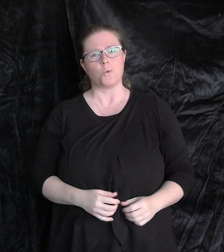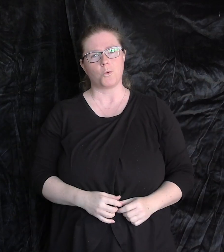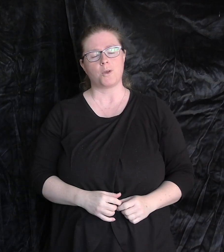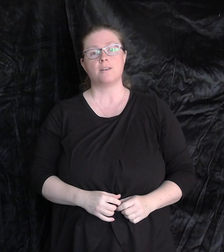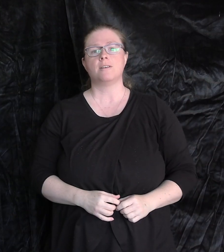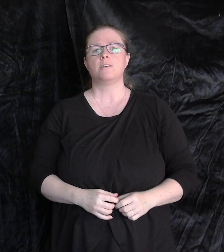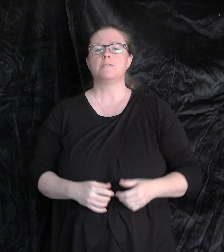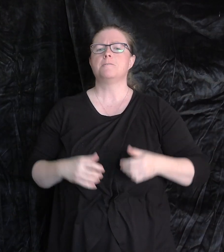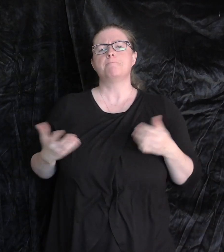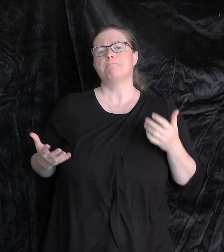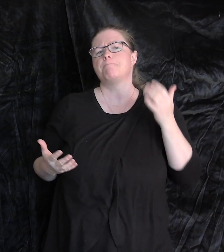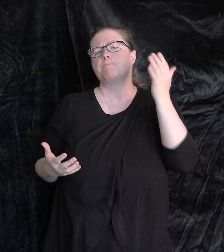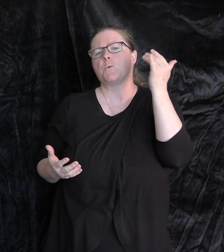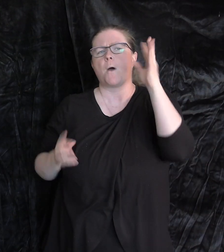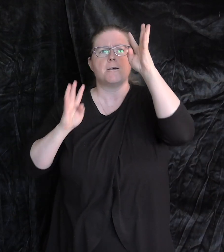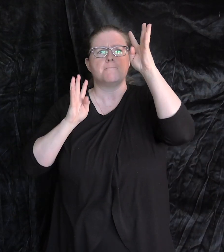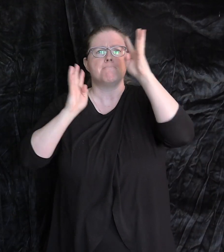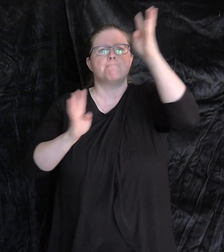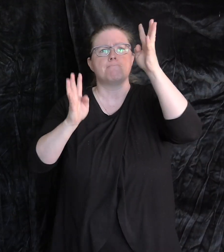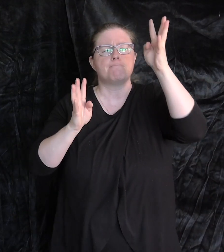so why improvise across sensory boundaries?